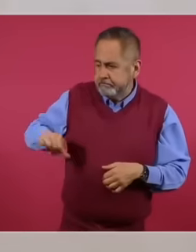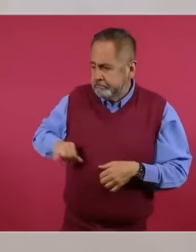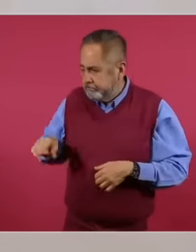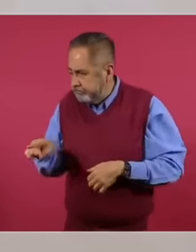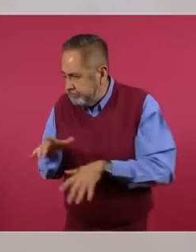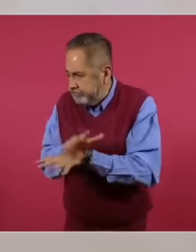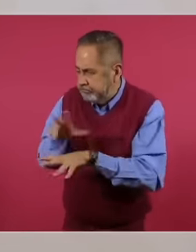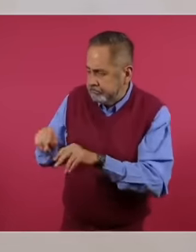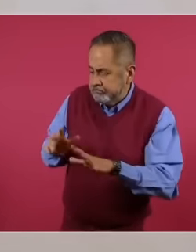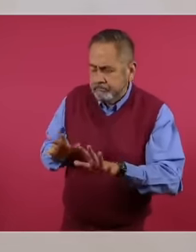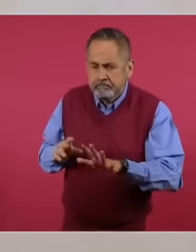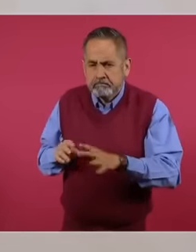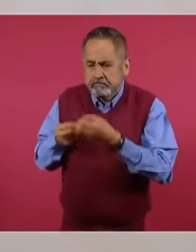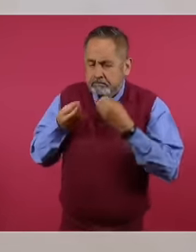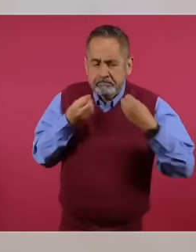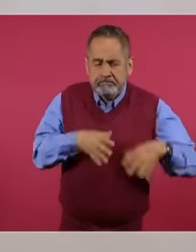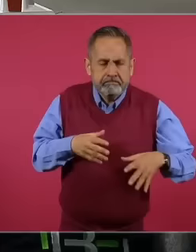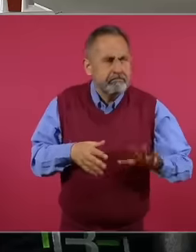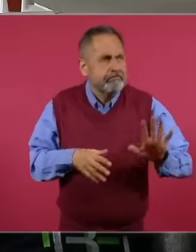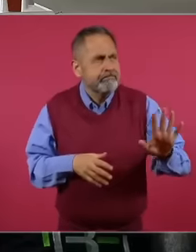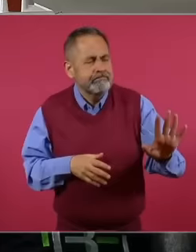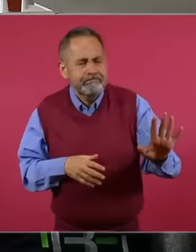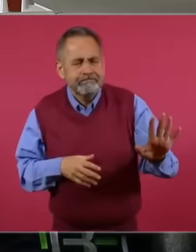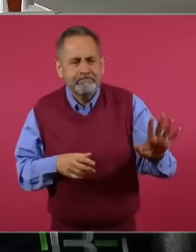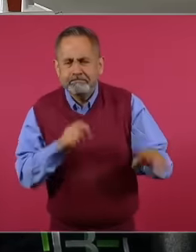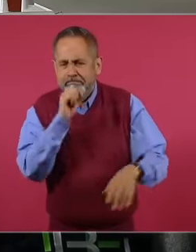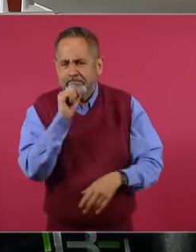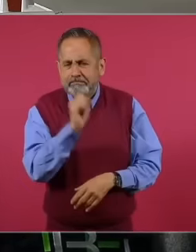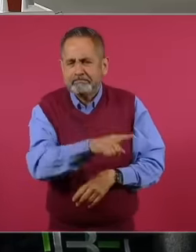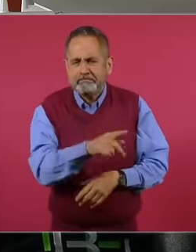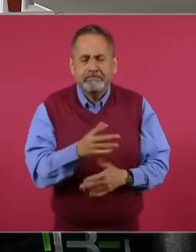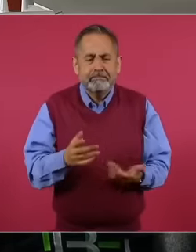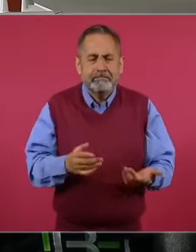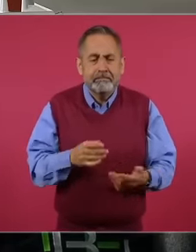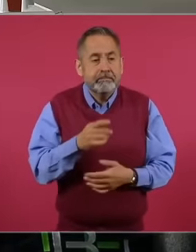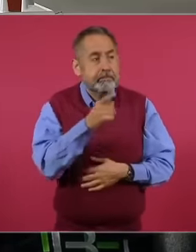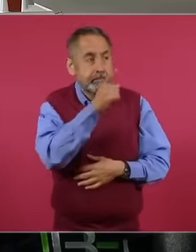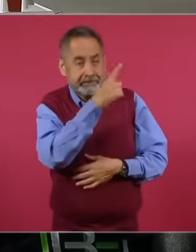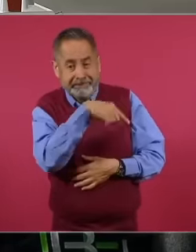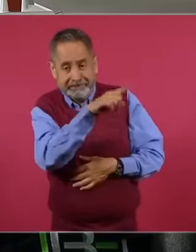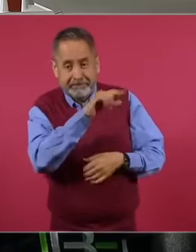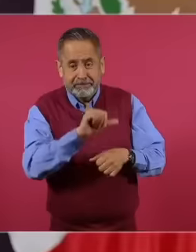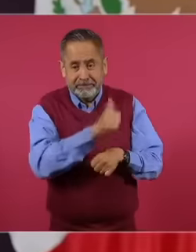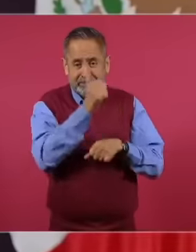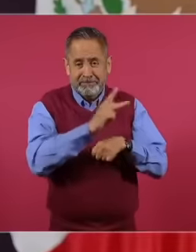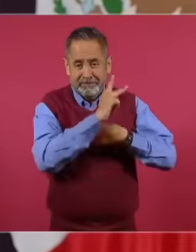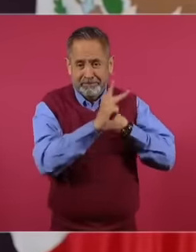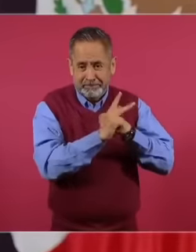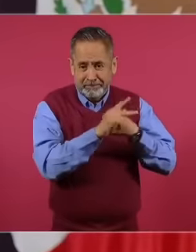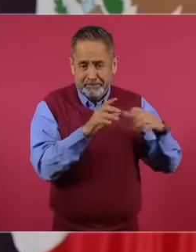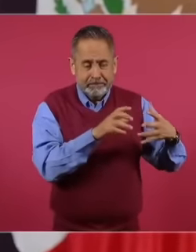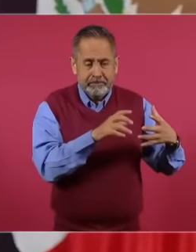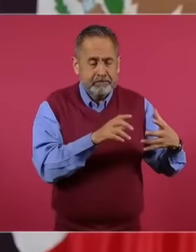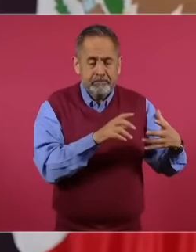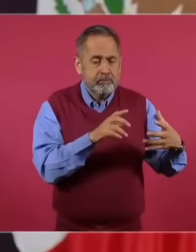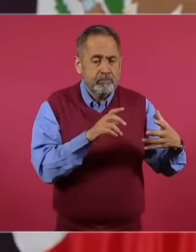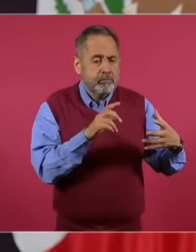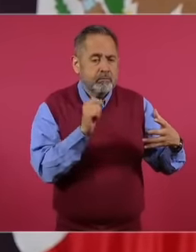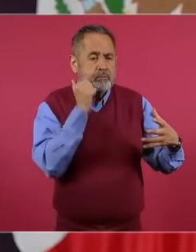because they don't want